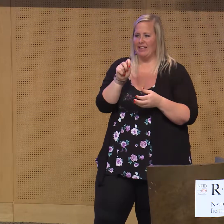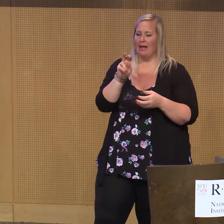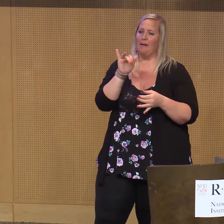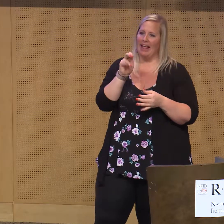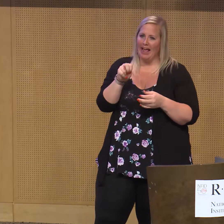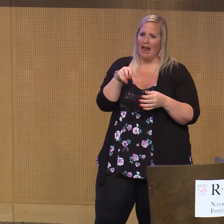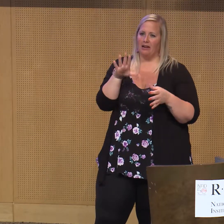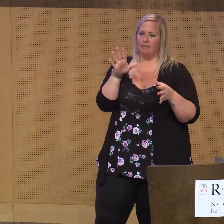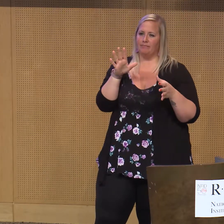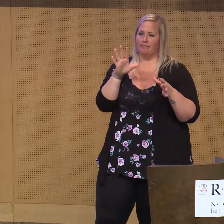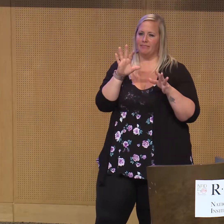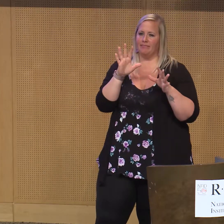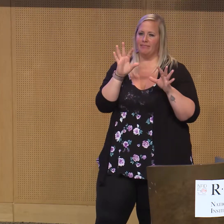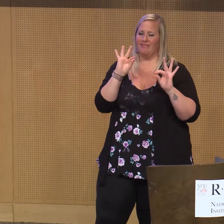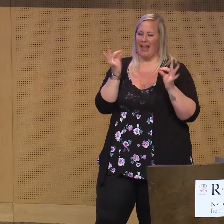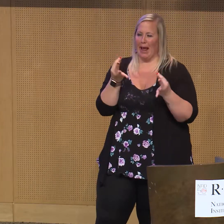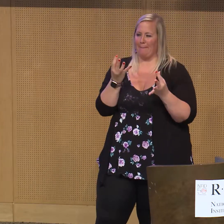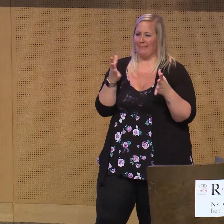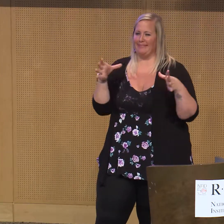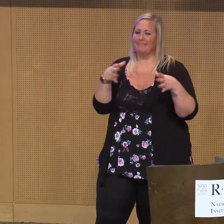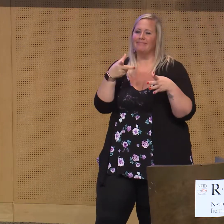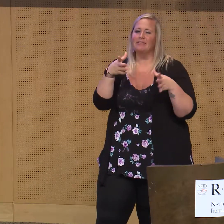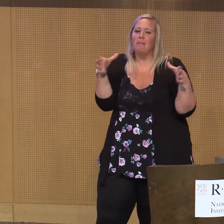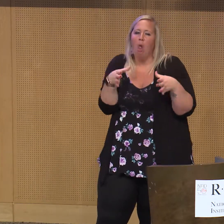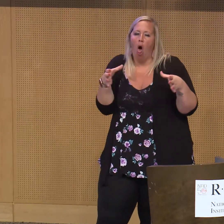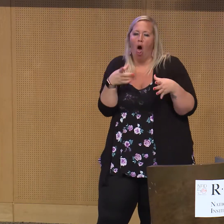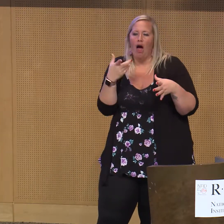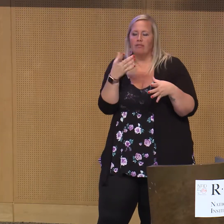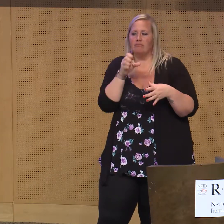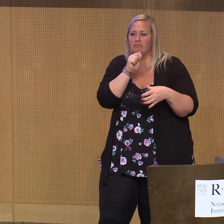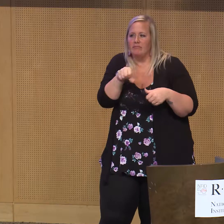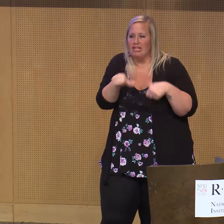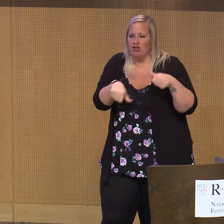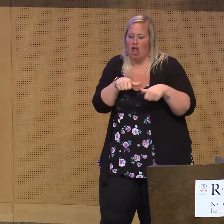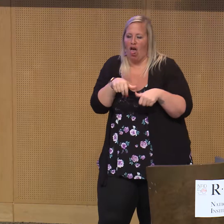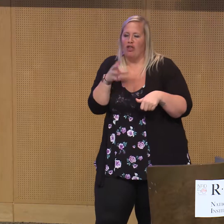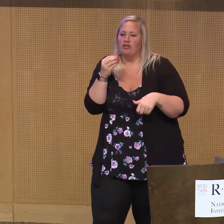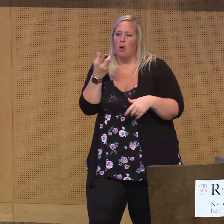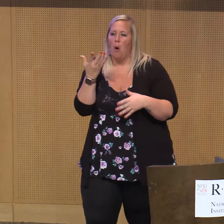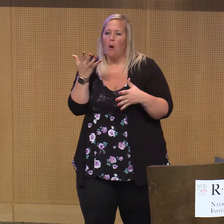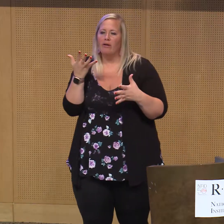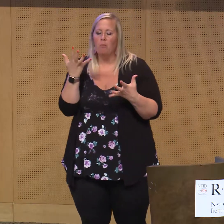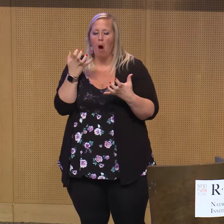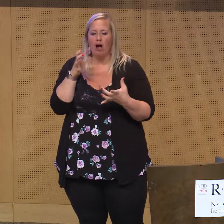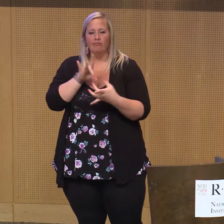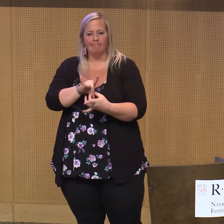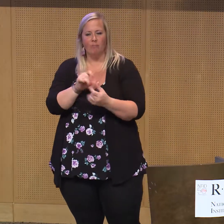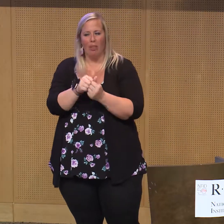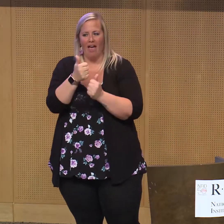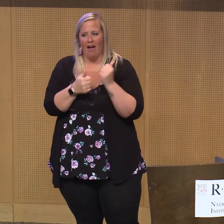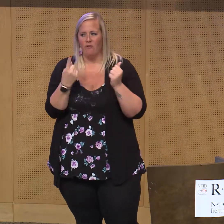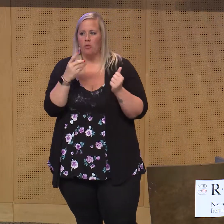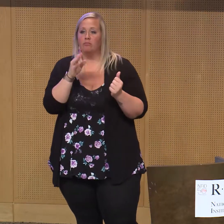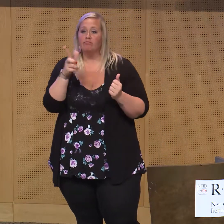My company really believes in having a family, small environment where we all know each other very well.